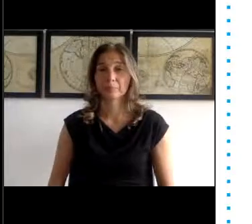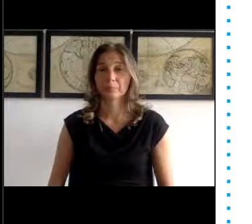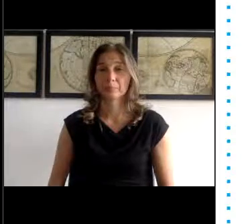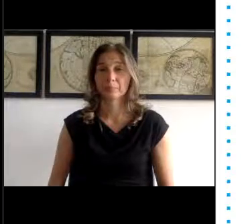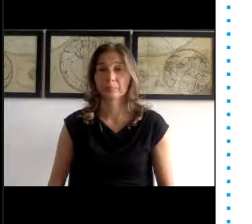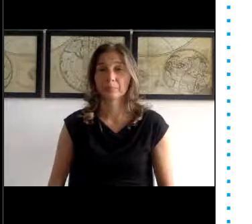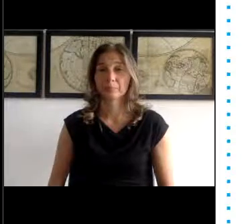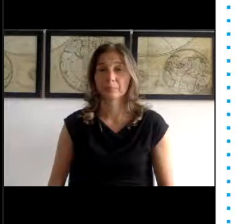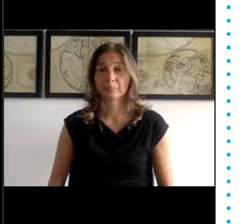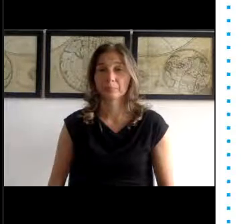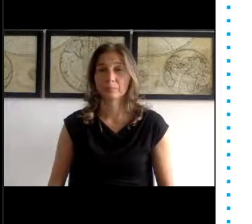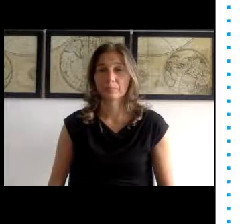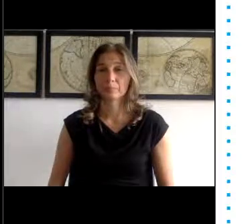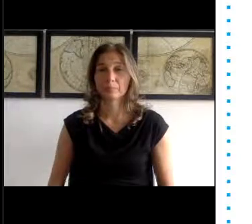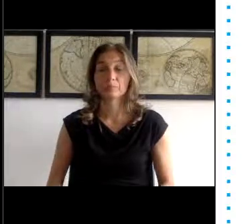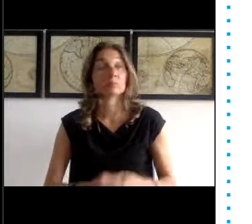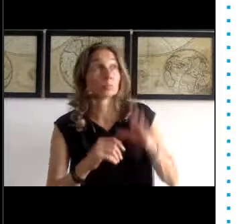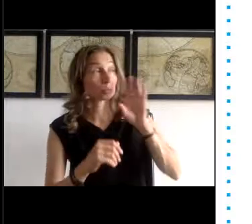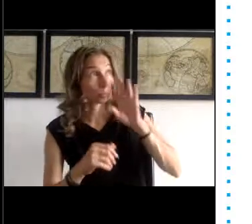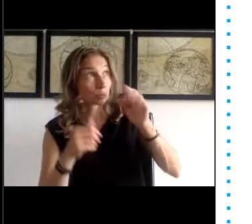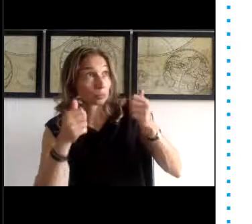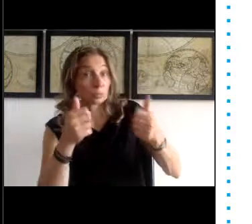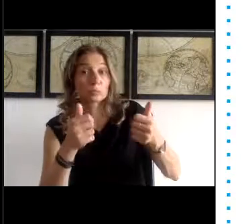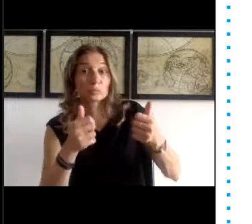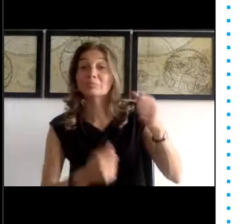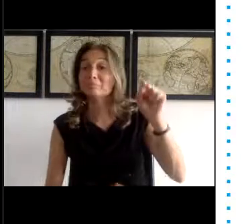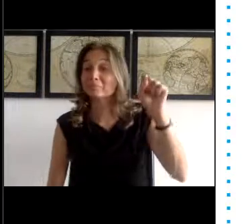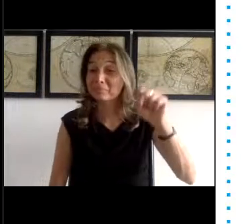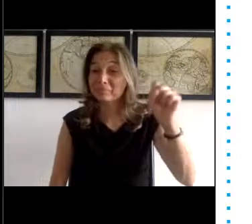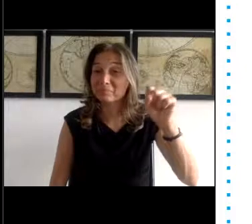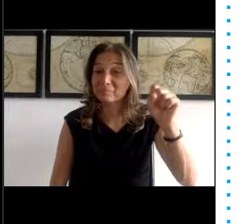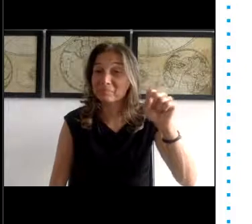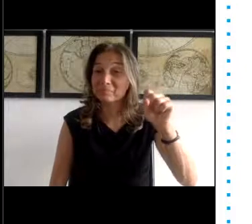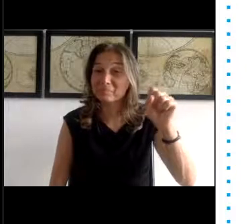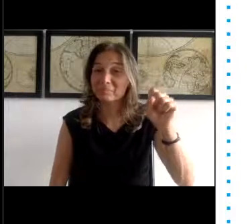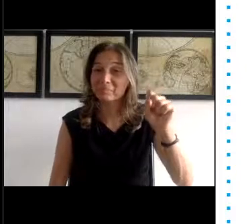they've increased the amount of economic resources last year,